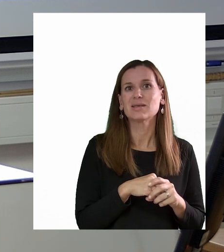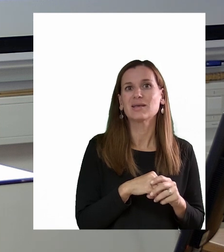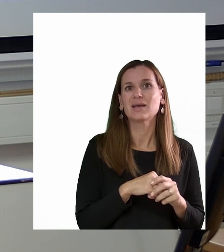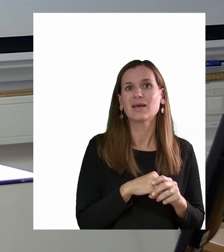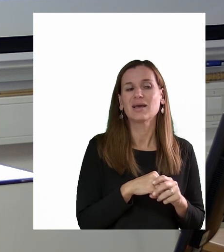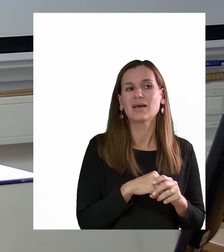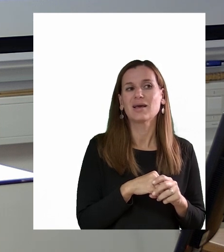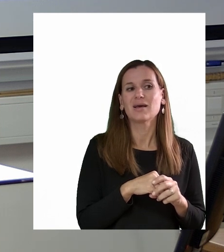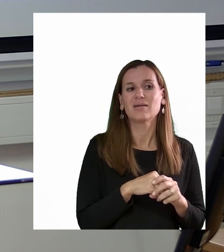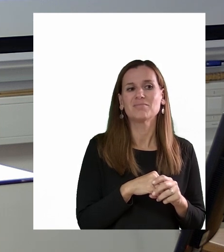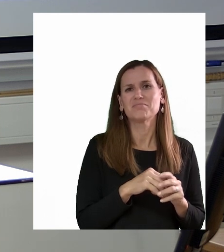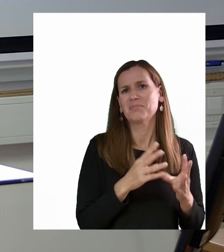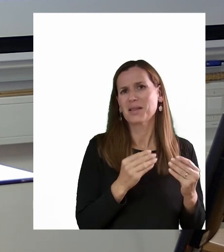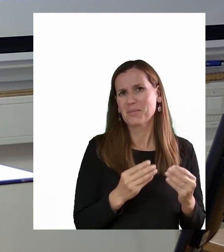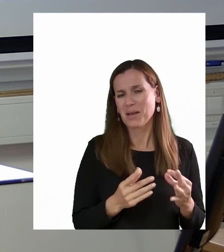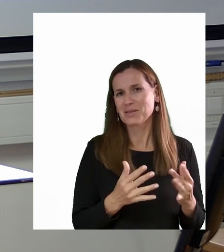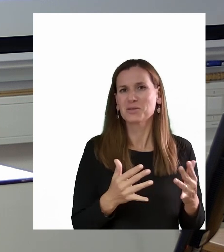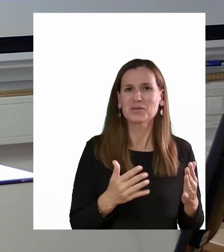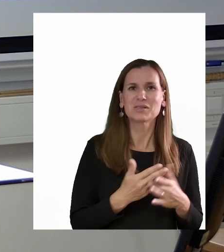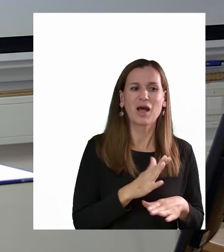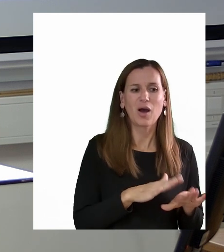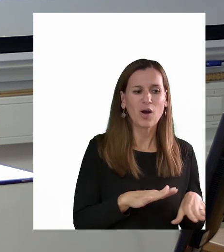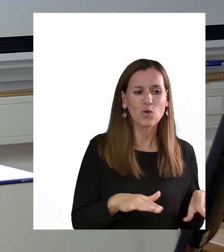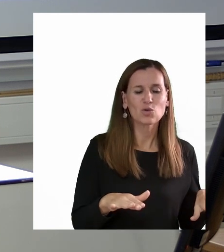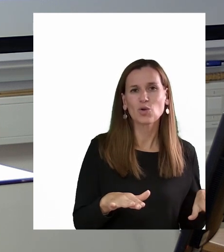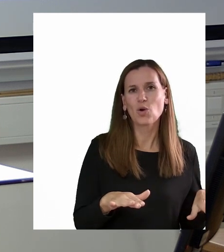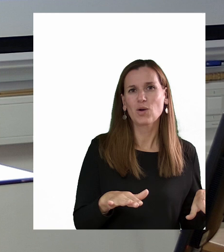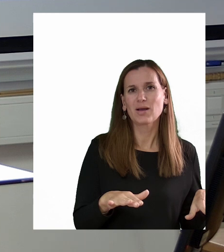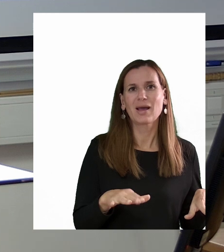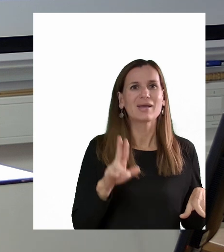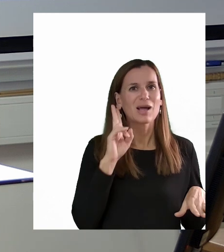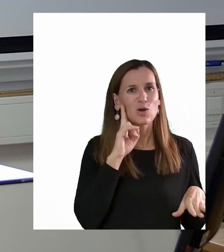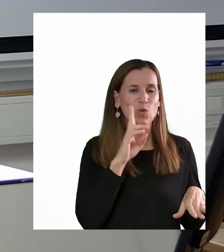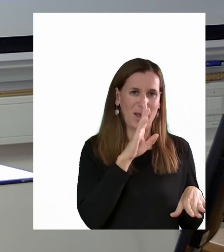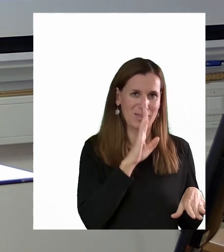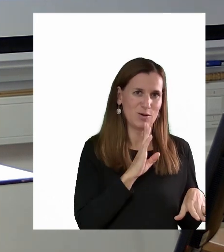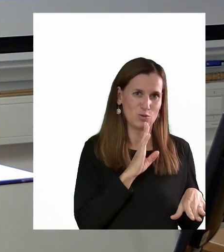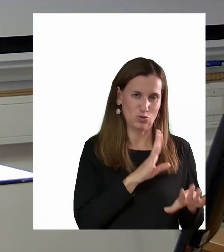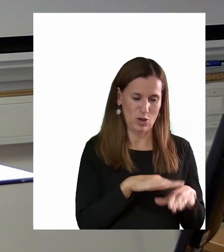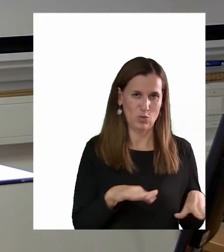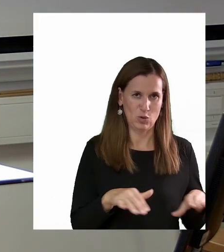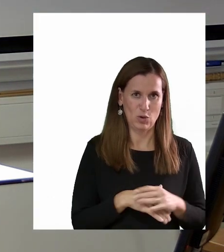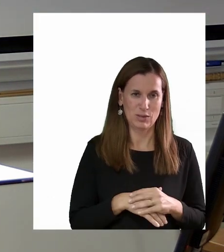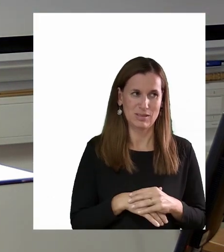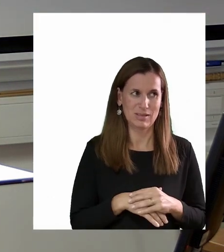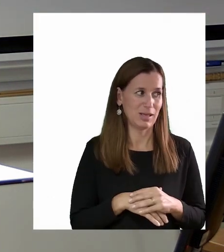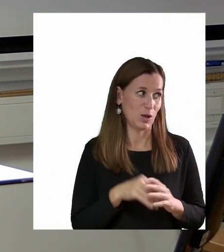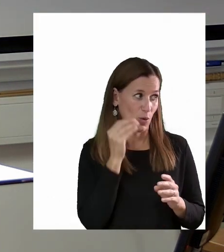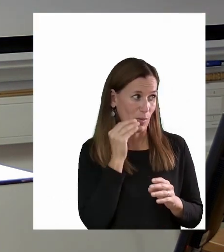pedagogical tool for the inclusive education of deaf and hearing children. So hopefully he's here. Great.